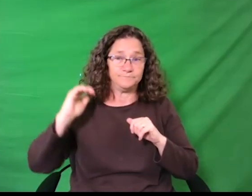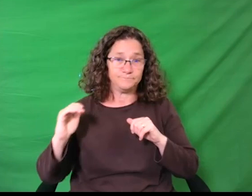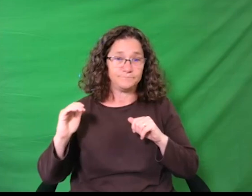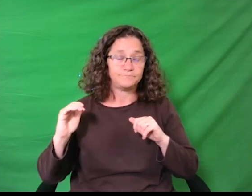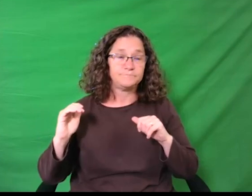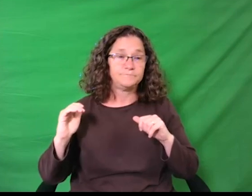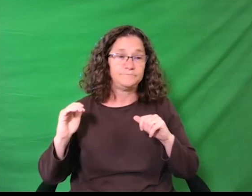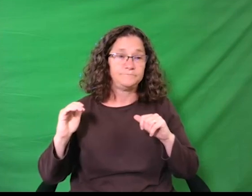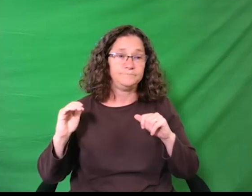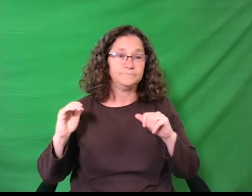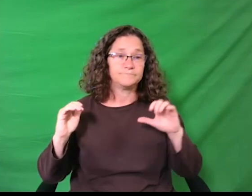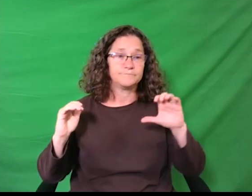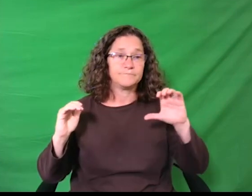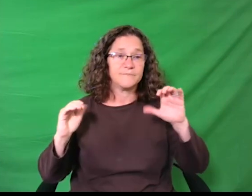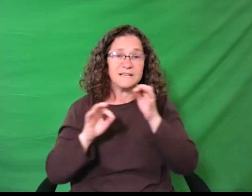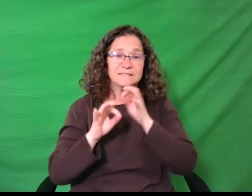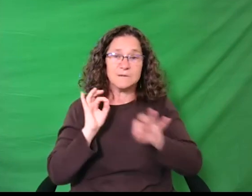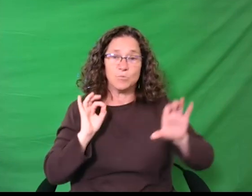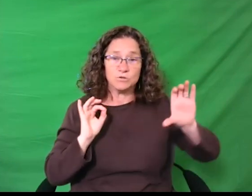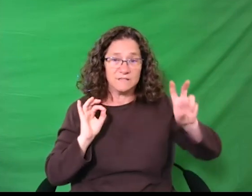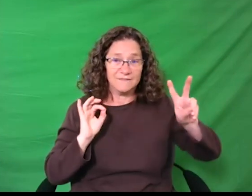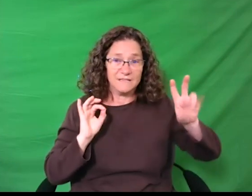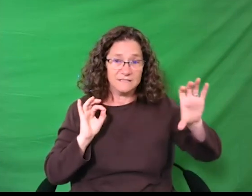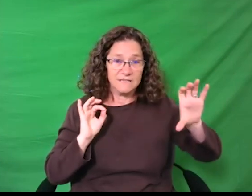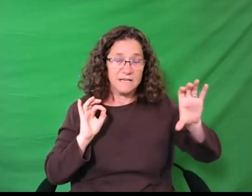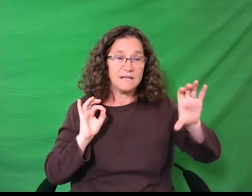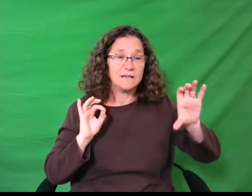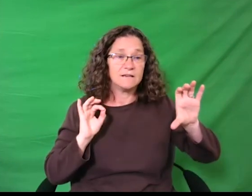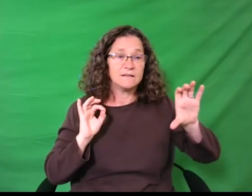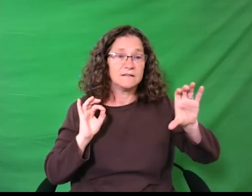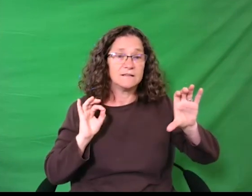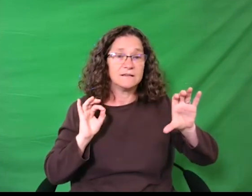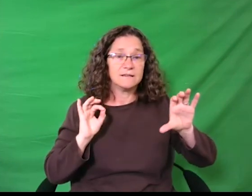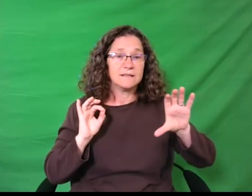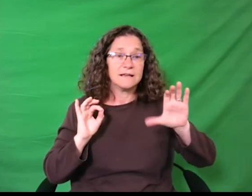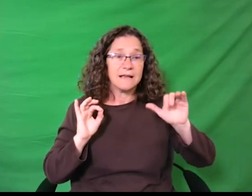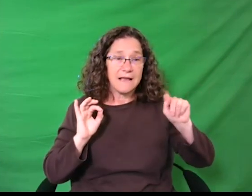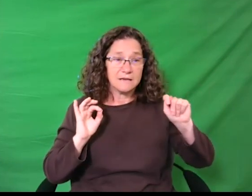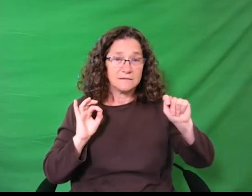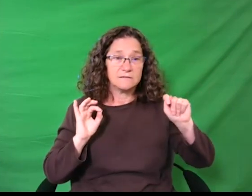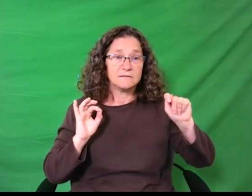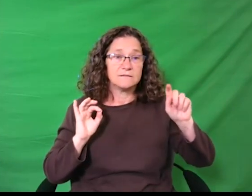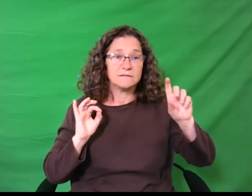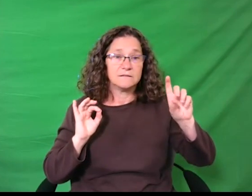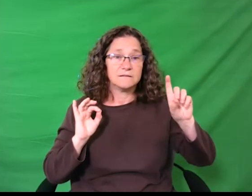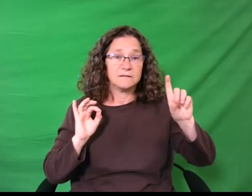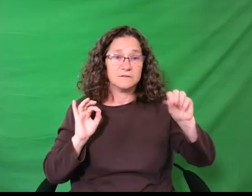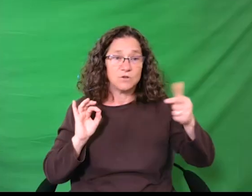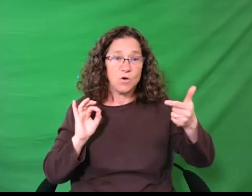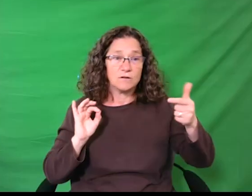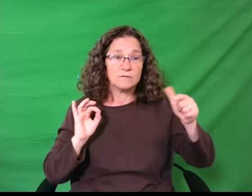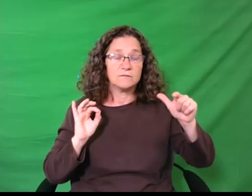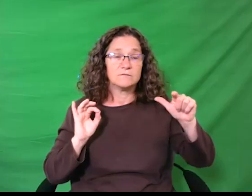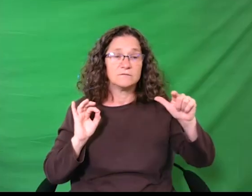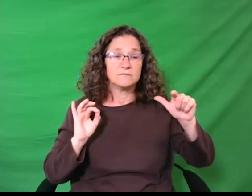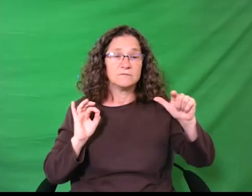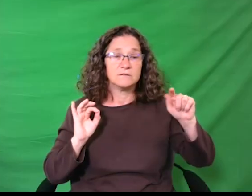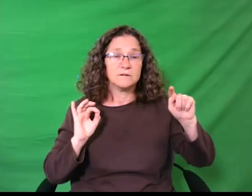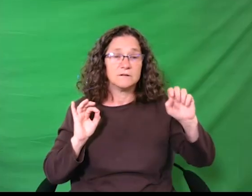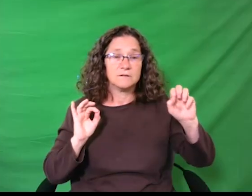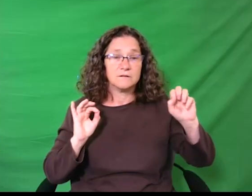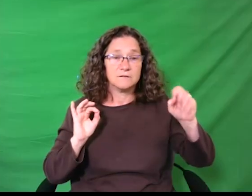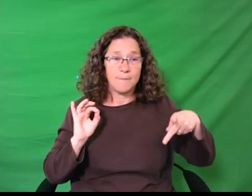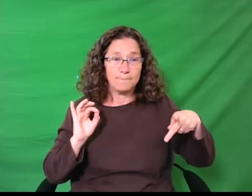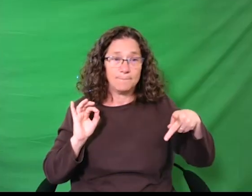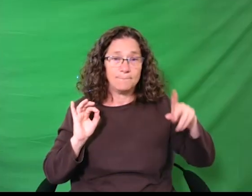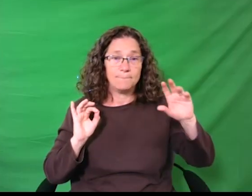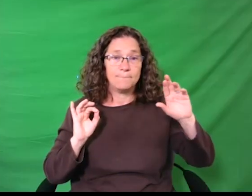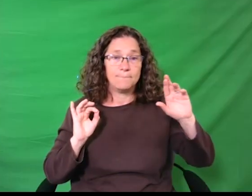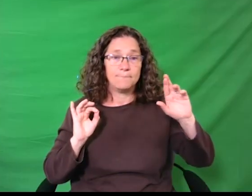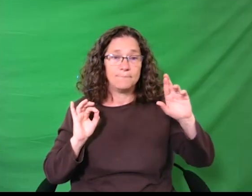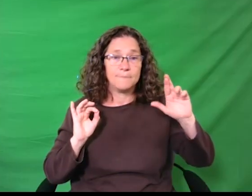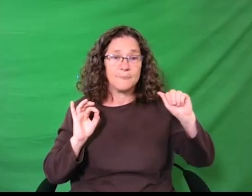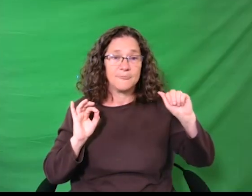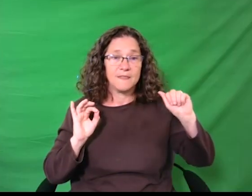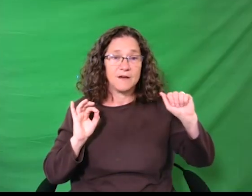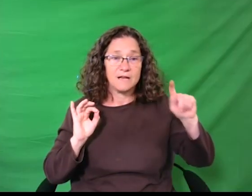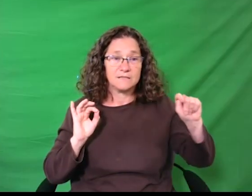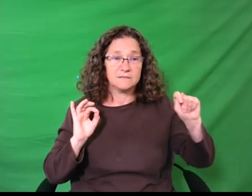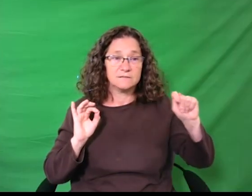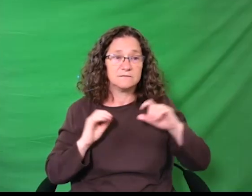Simple CBC words, cat, dog, top, rat.